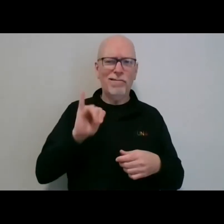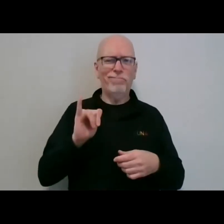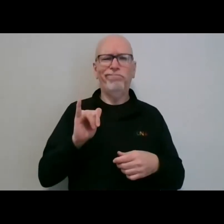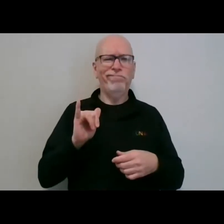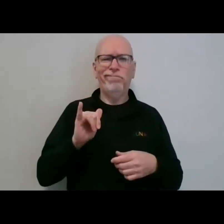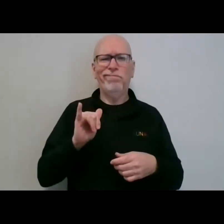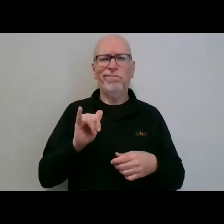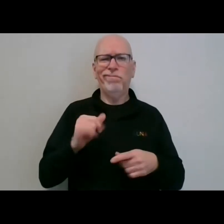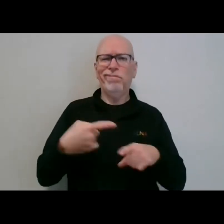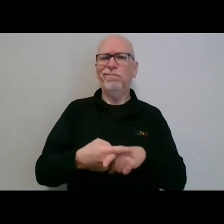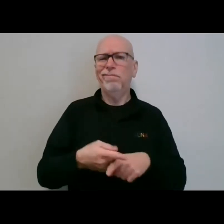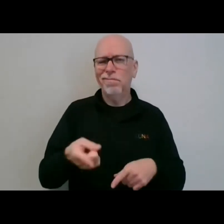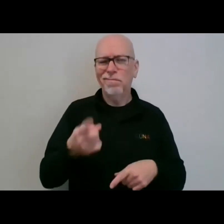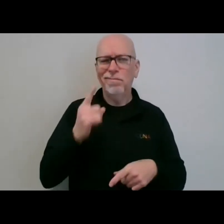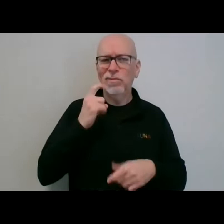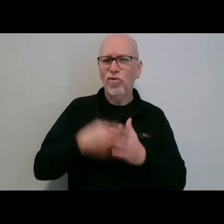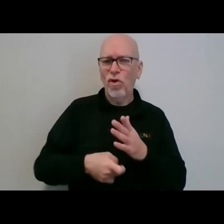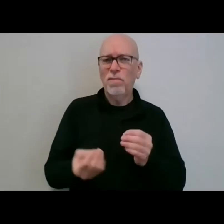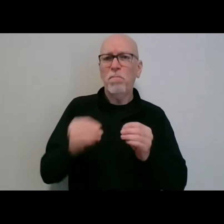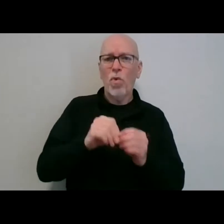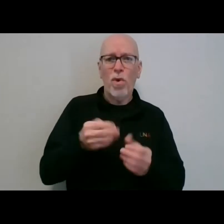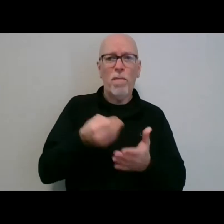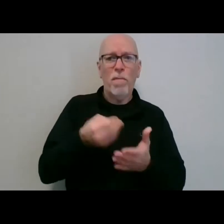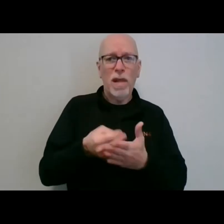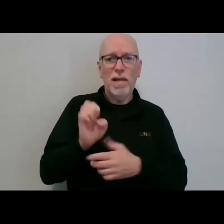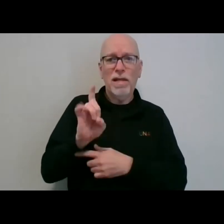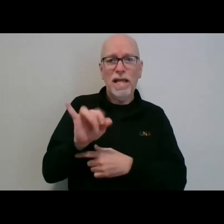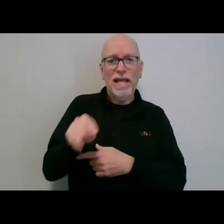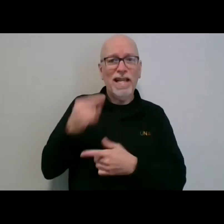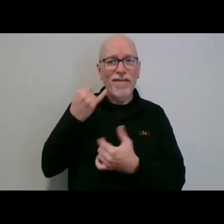that it would actually cost more money to edit something already done.